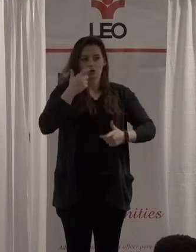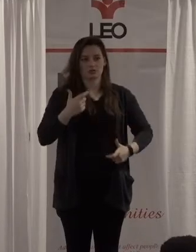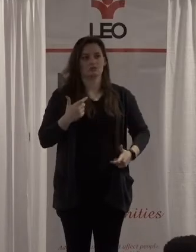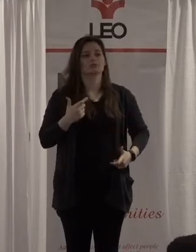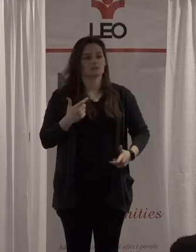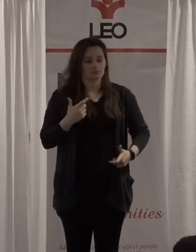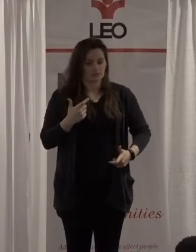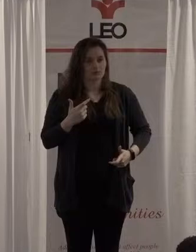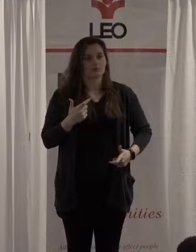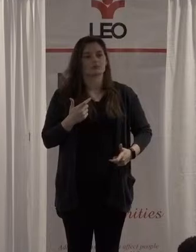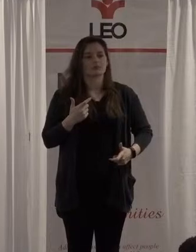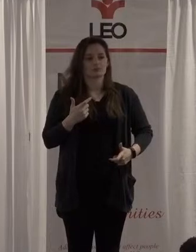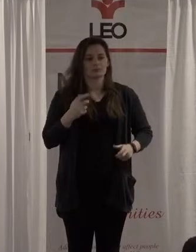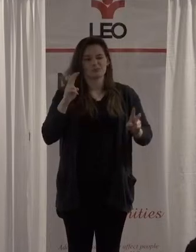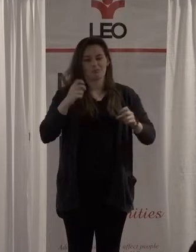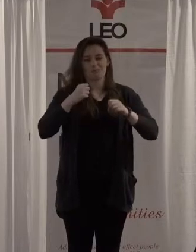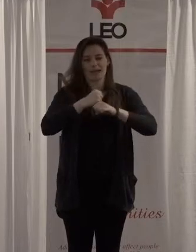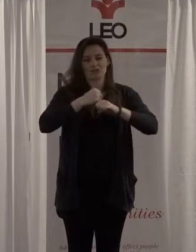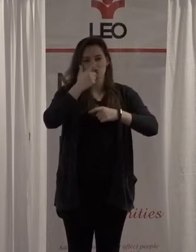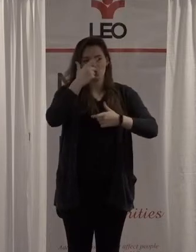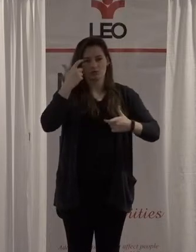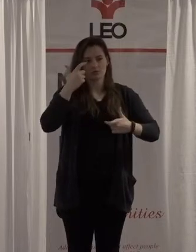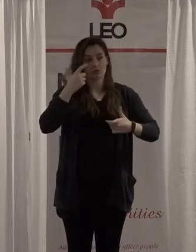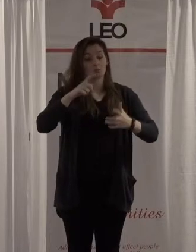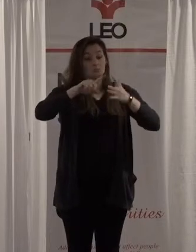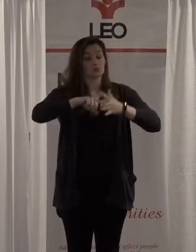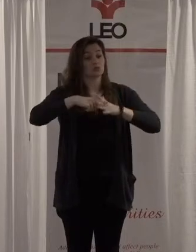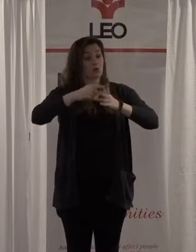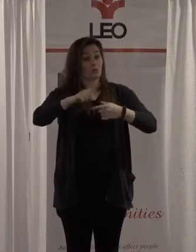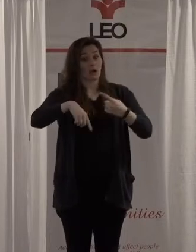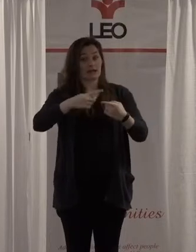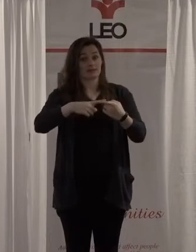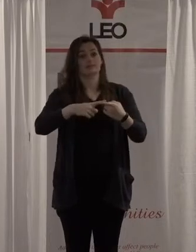I BEGAN WEARING THESE A COUPLE OF WEEKS BEFORE CHRISTMAS